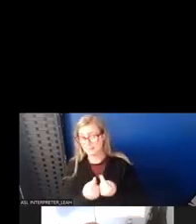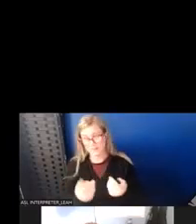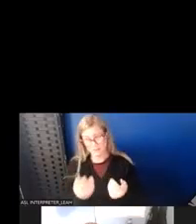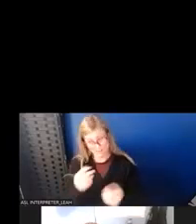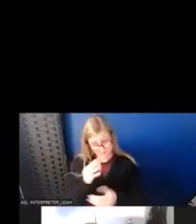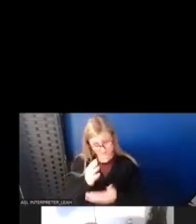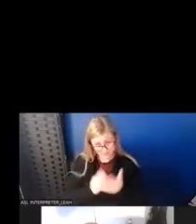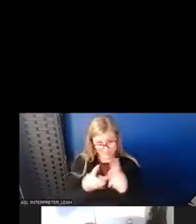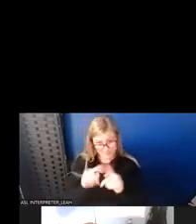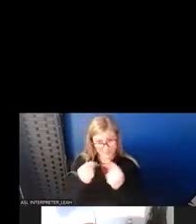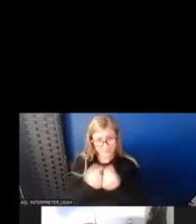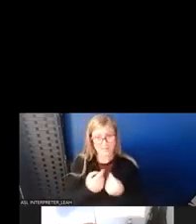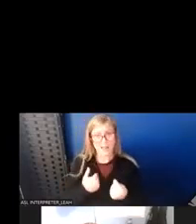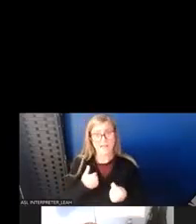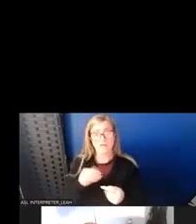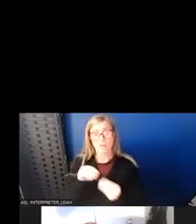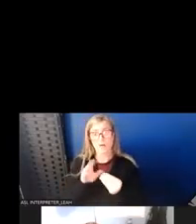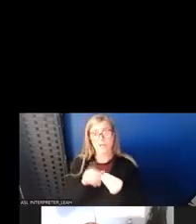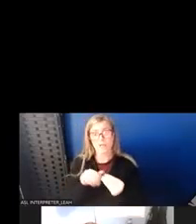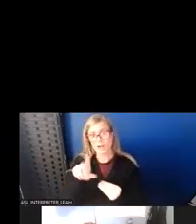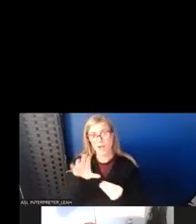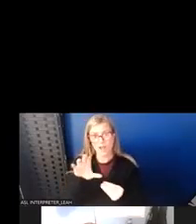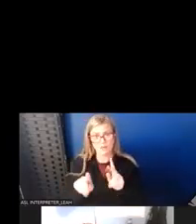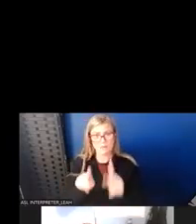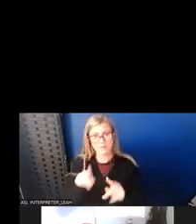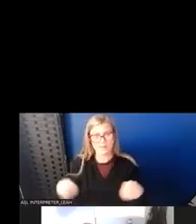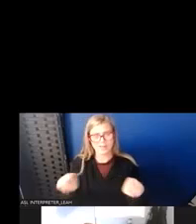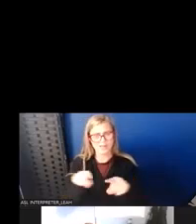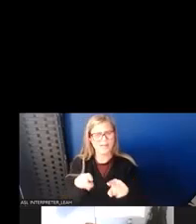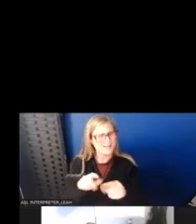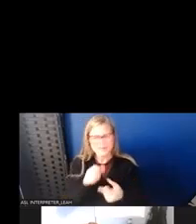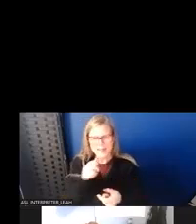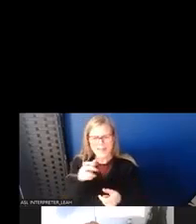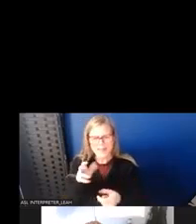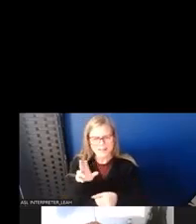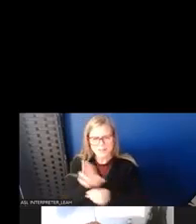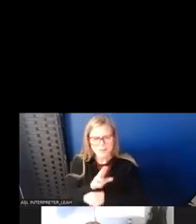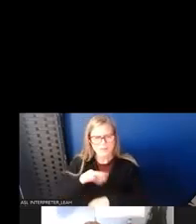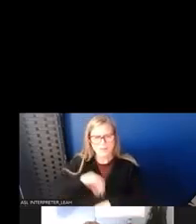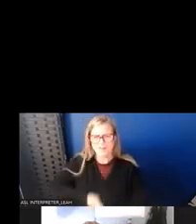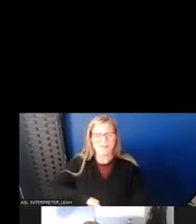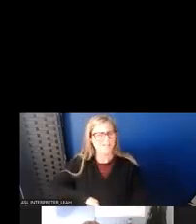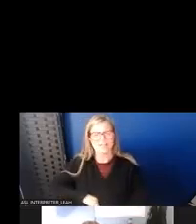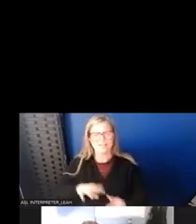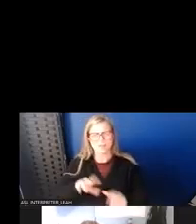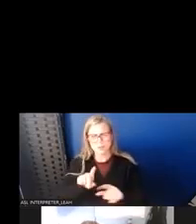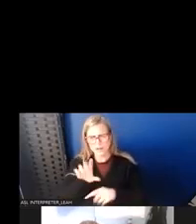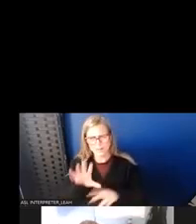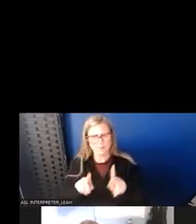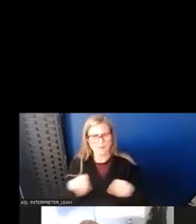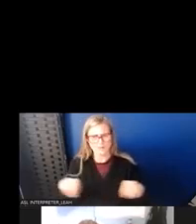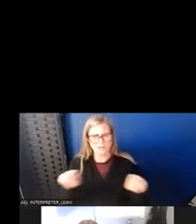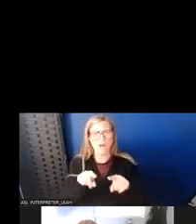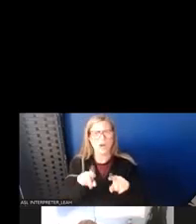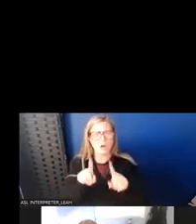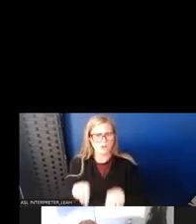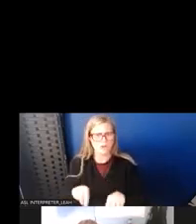It's not useful for each of these meetings to be with 100 people you're not going to achieve that much. But for some of these meetings that can be really helpful for